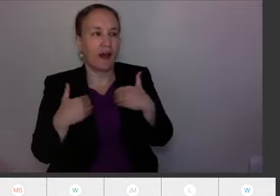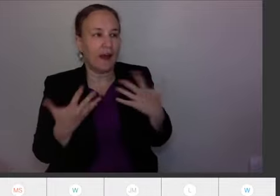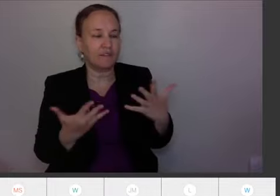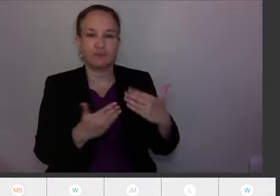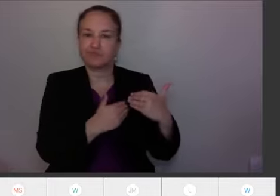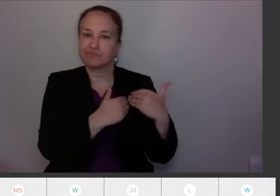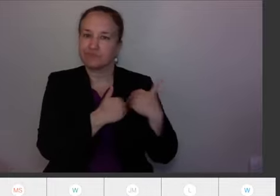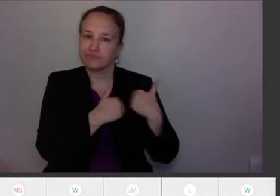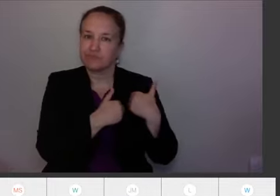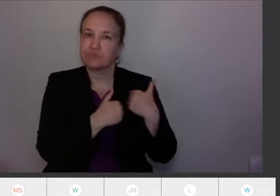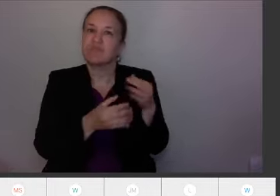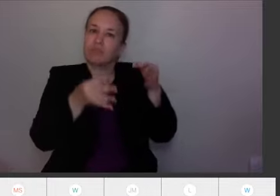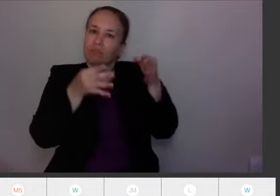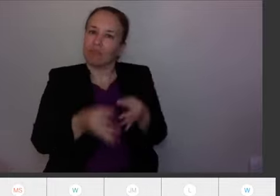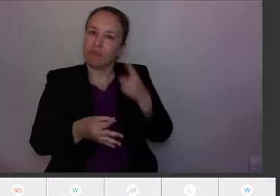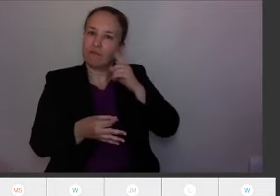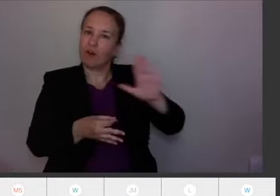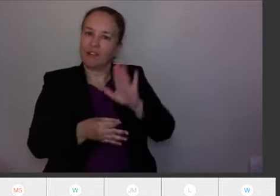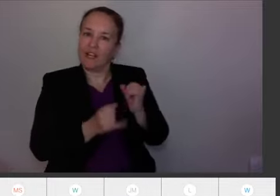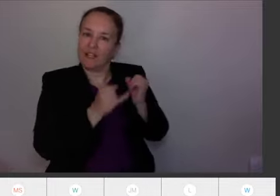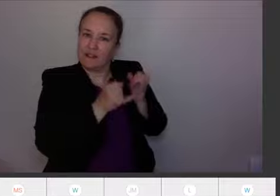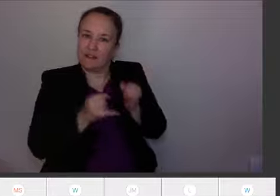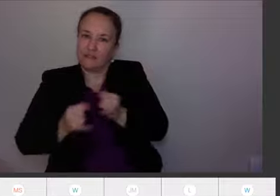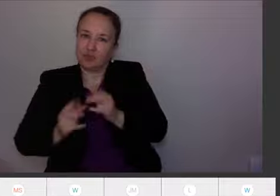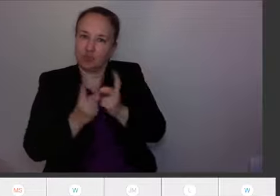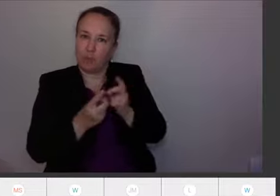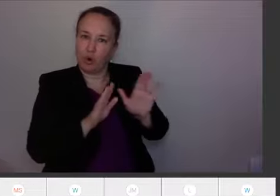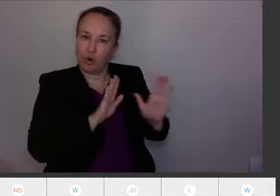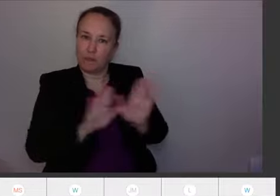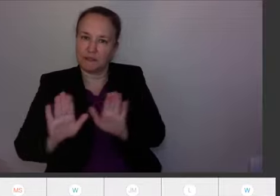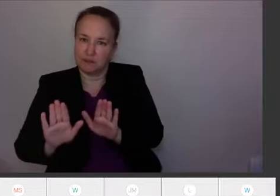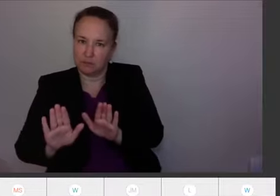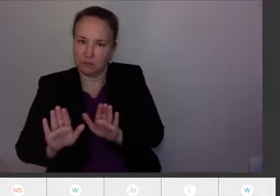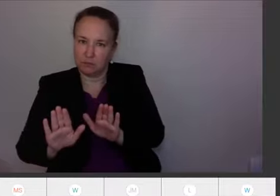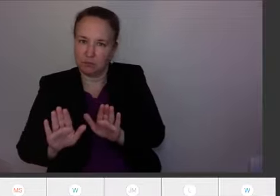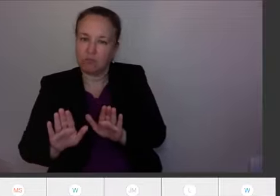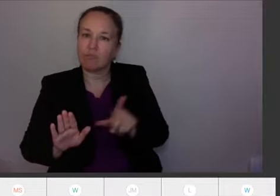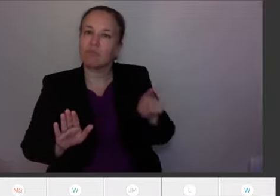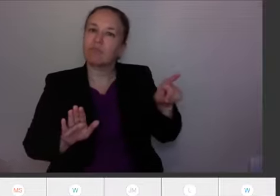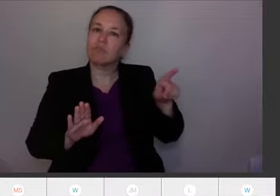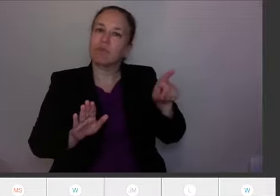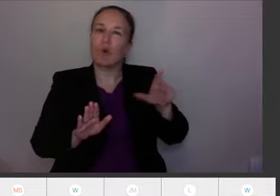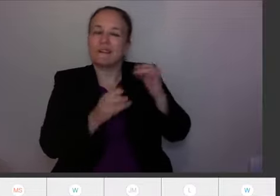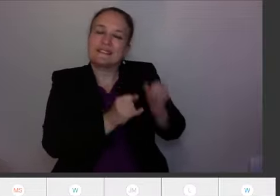the decision for their individual department you know knowing what their individual district knowing what the